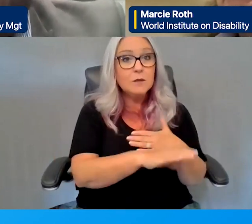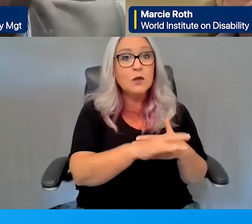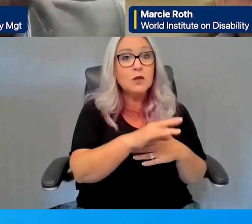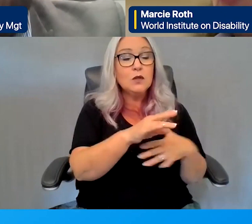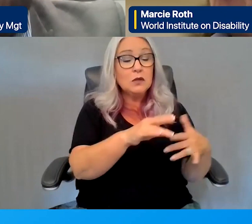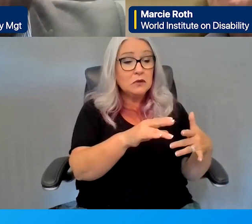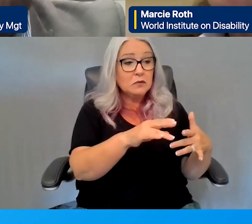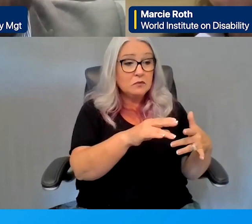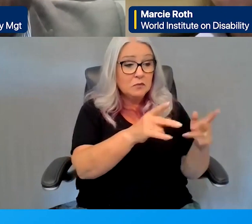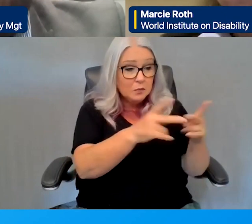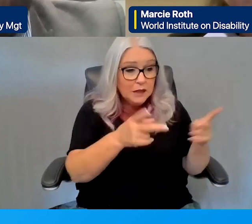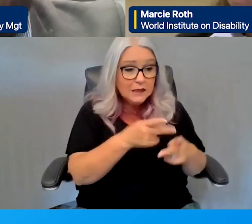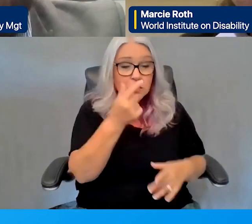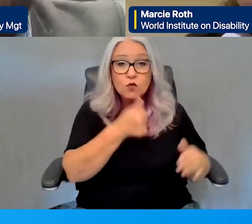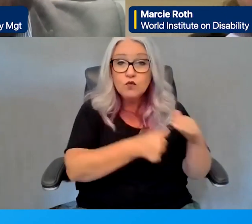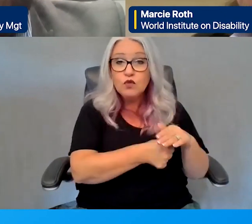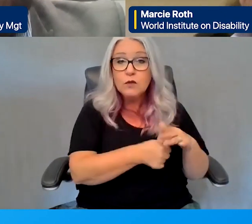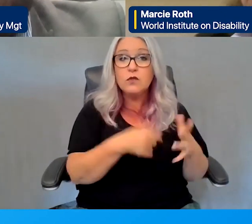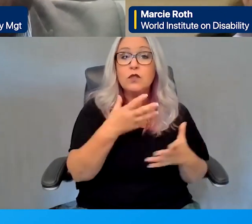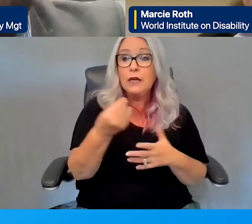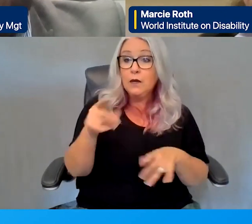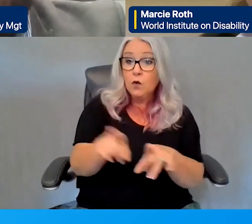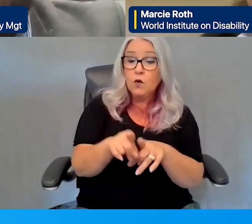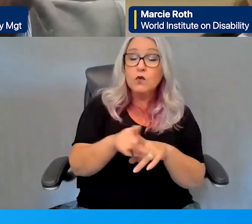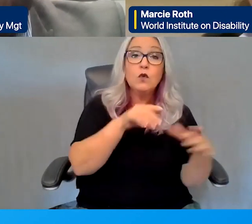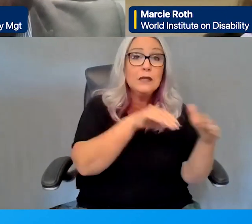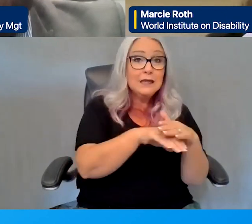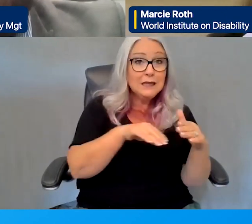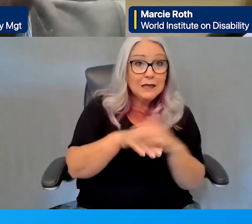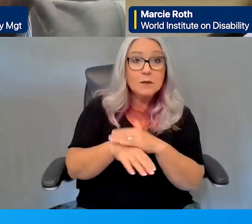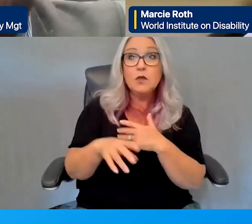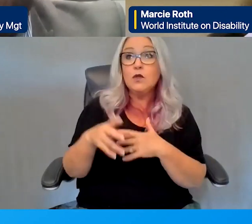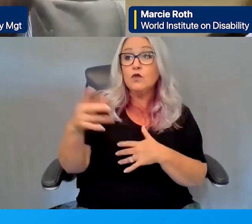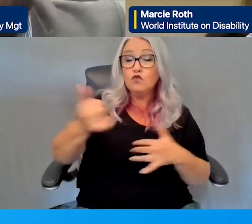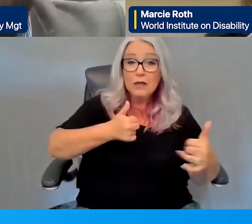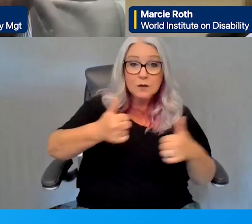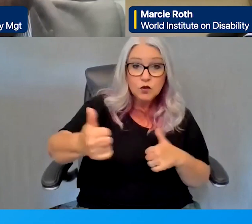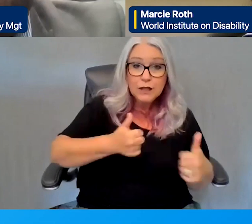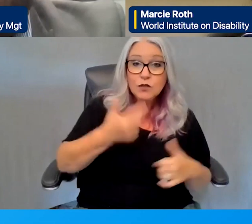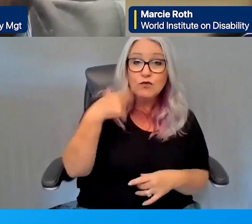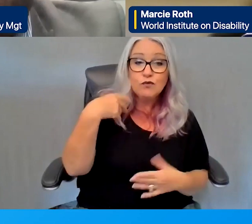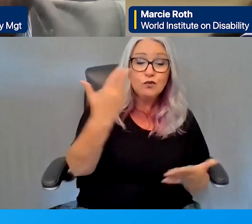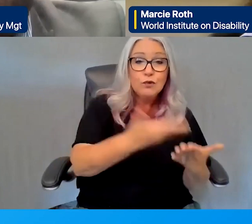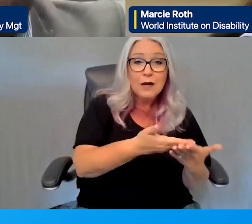to go. And they are going to need accessible transportation to get there.